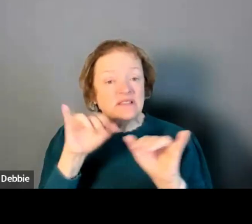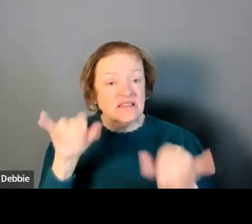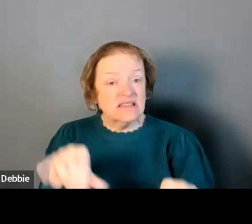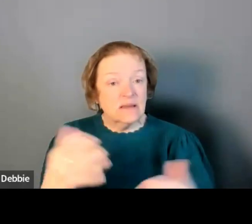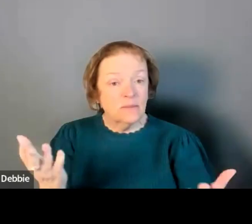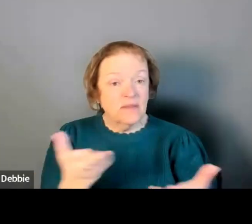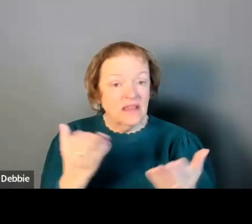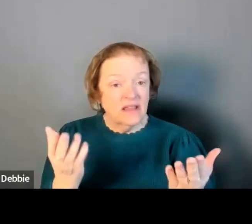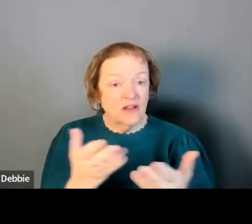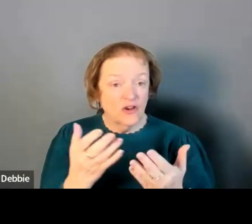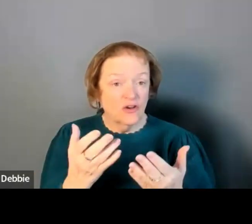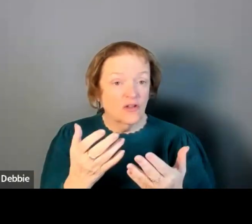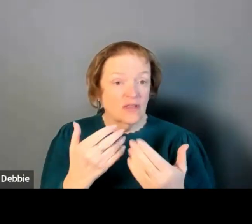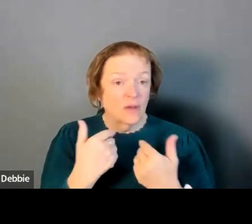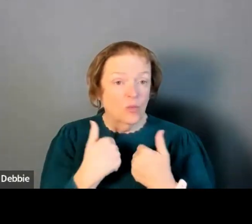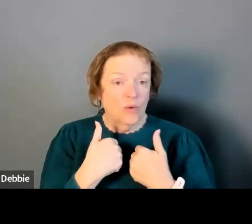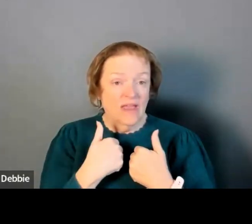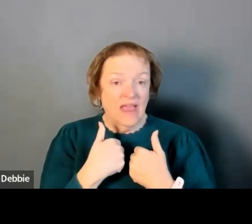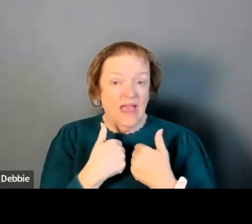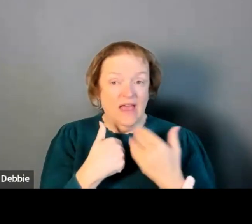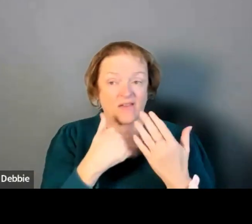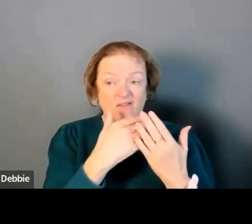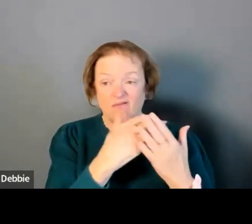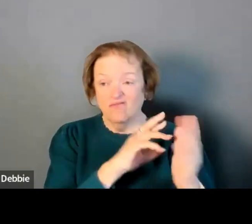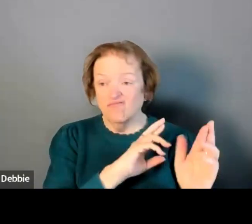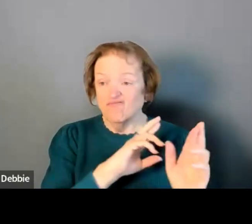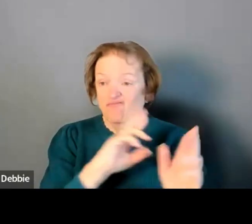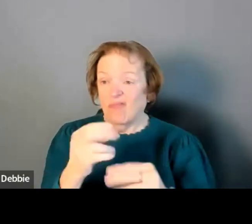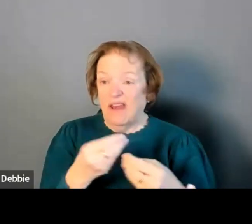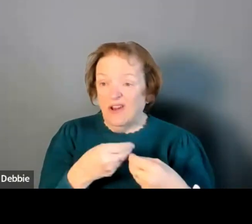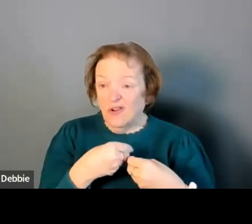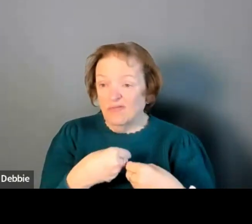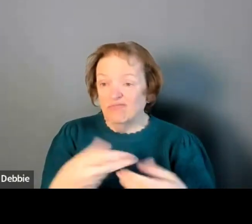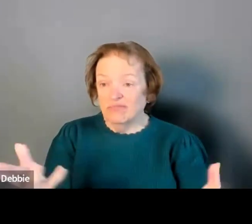currently in our inventory that I was able to pull really quickly.